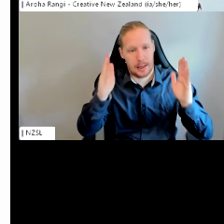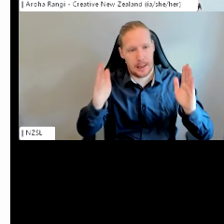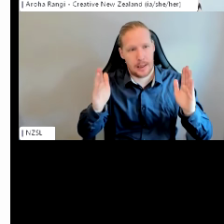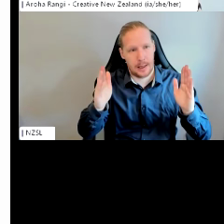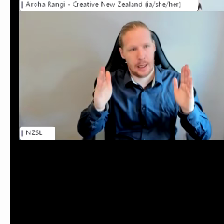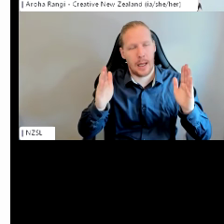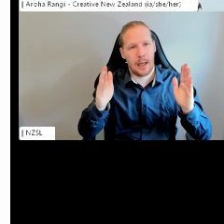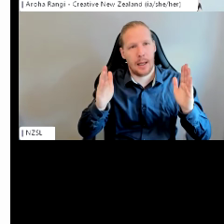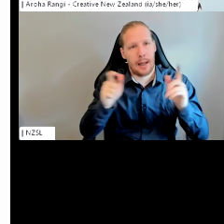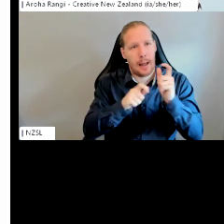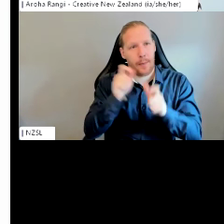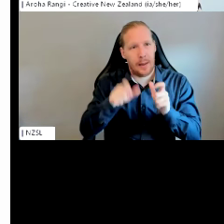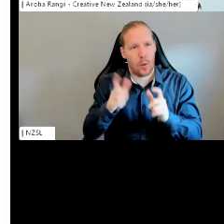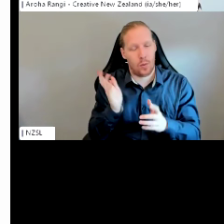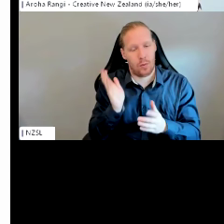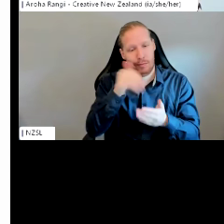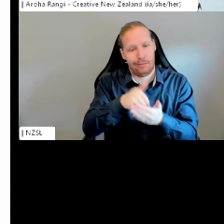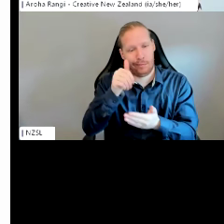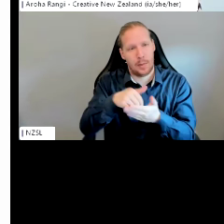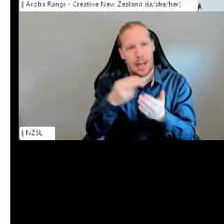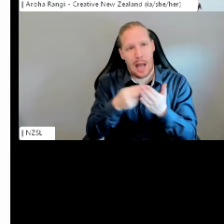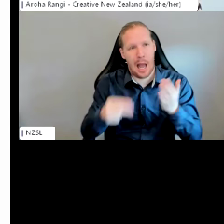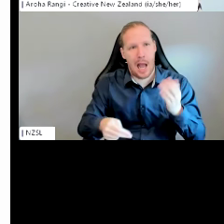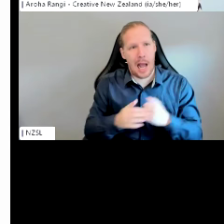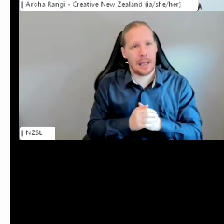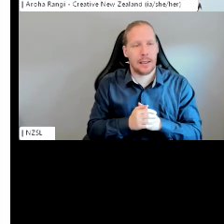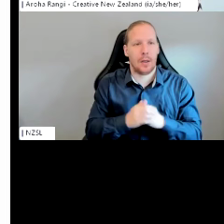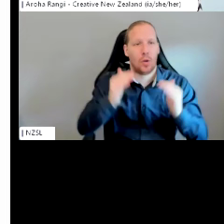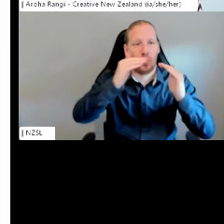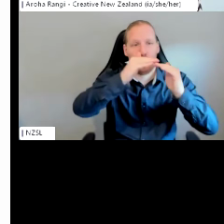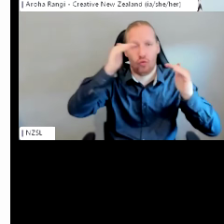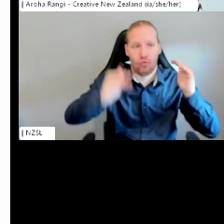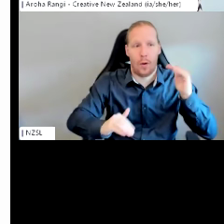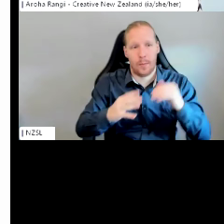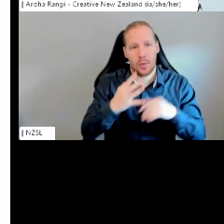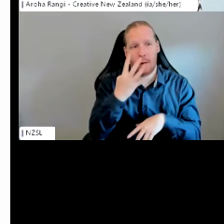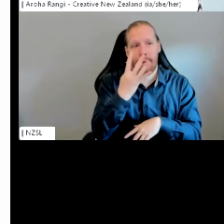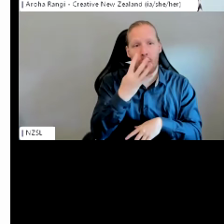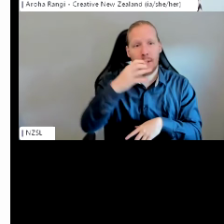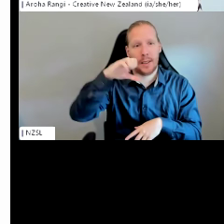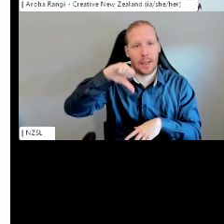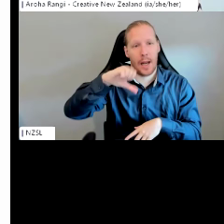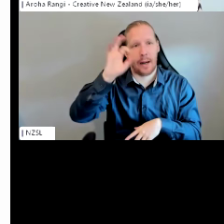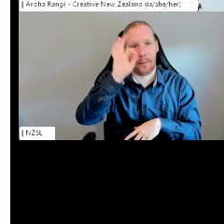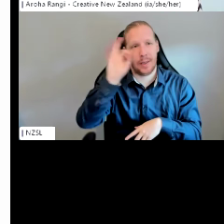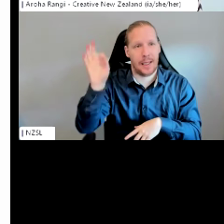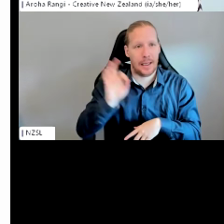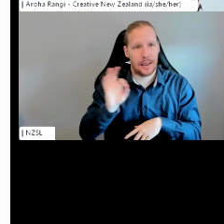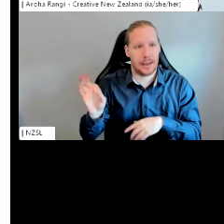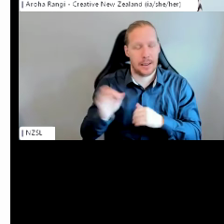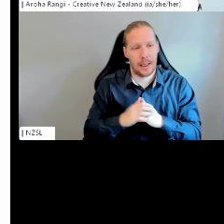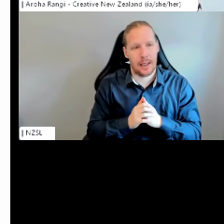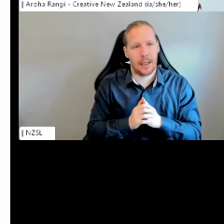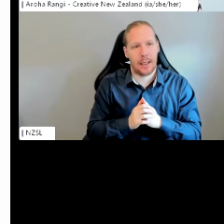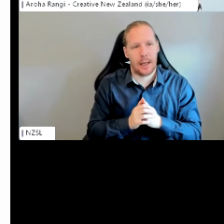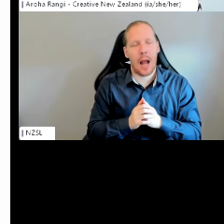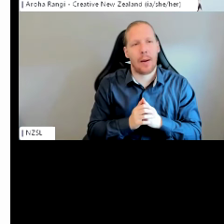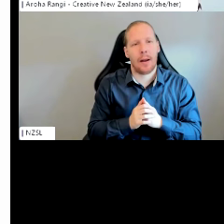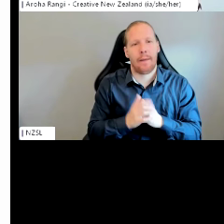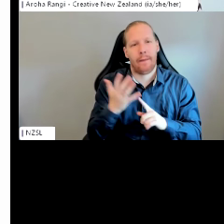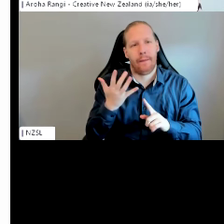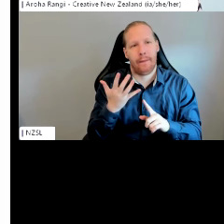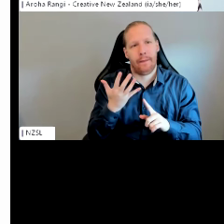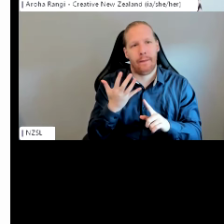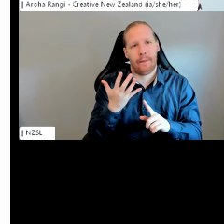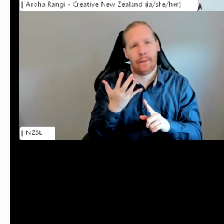music, which is now down to 49% was down from 67% 5 years ago. Um, and what that has done is grown